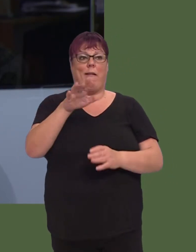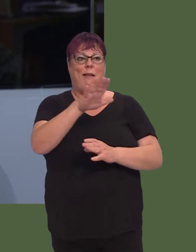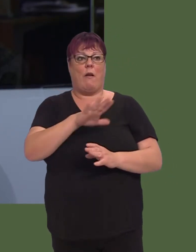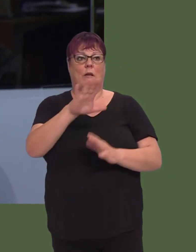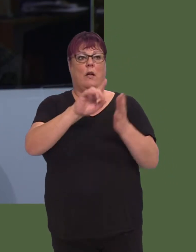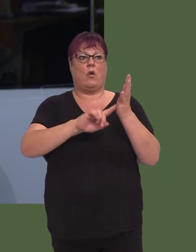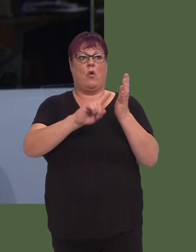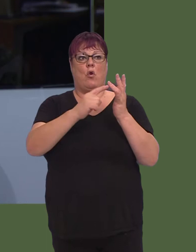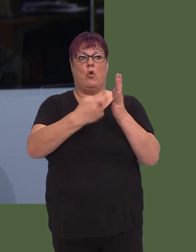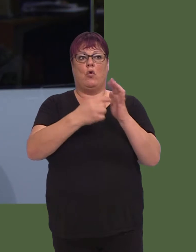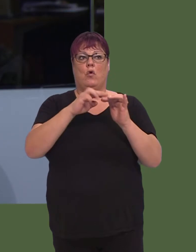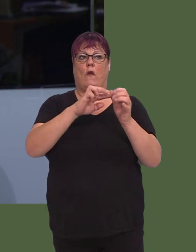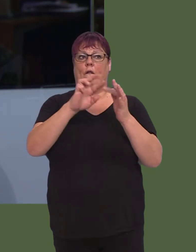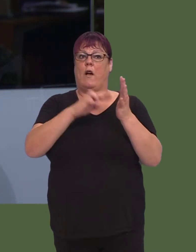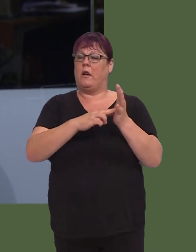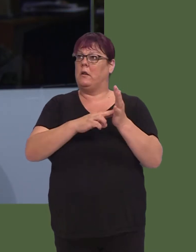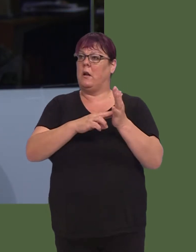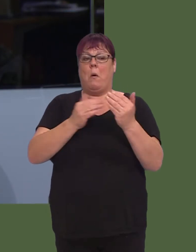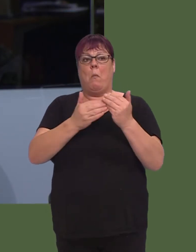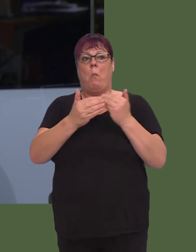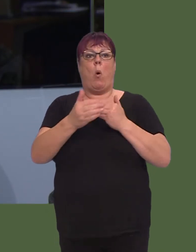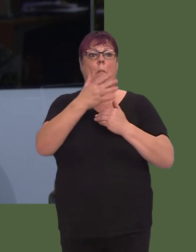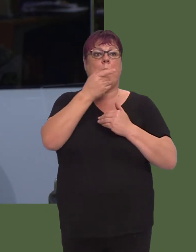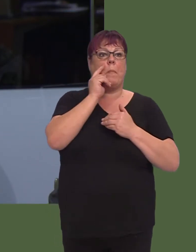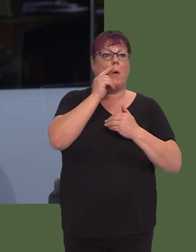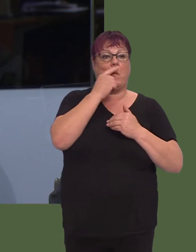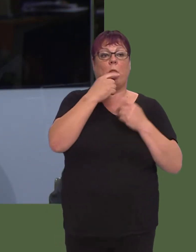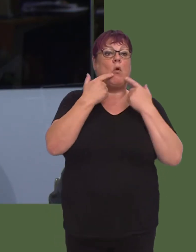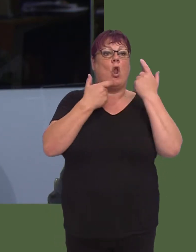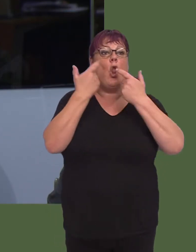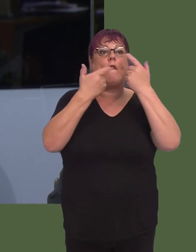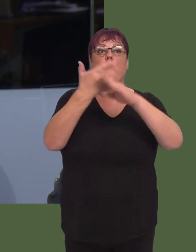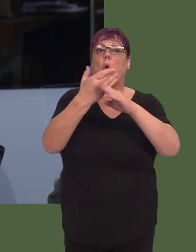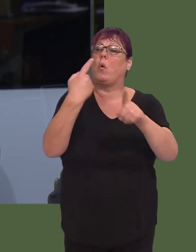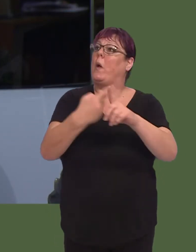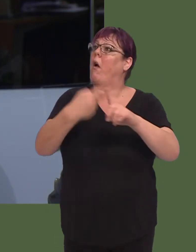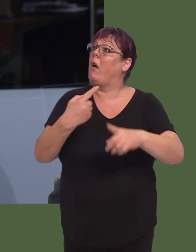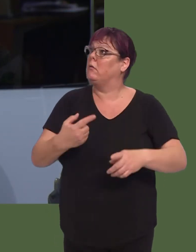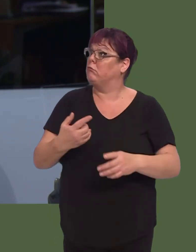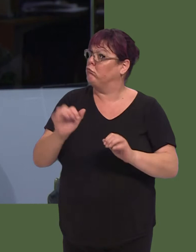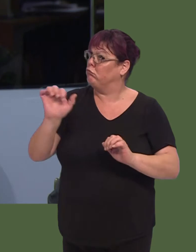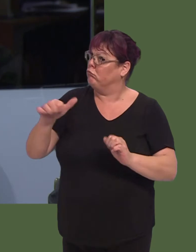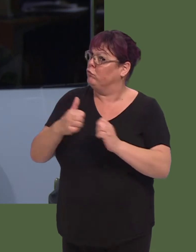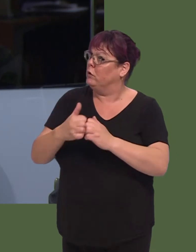in areas such as Torfaen and that, as a result, people are moving into work faster?